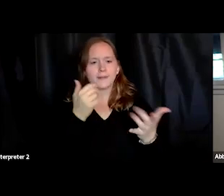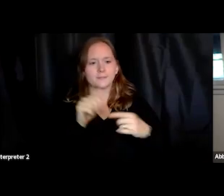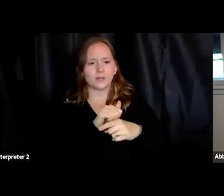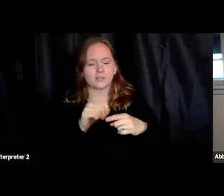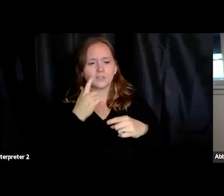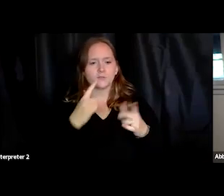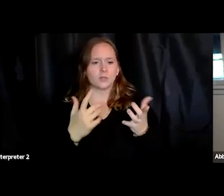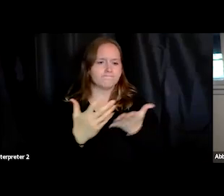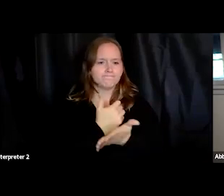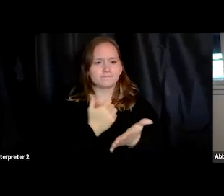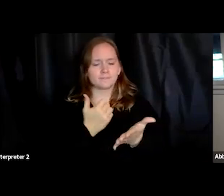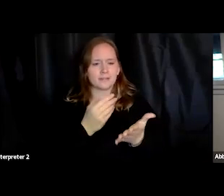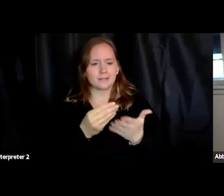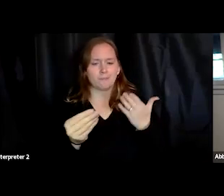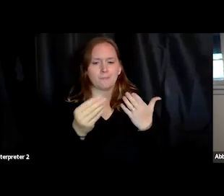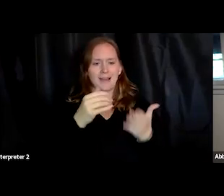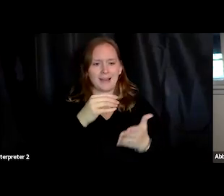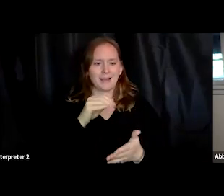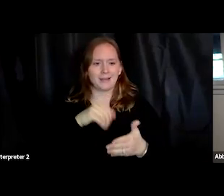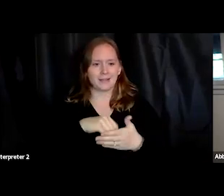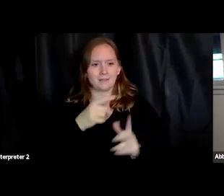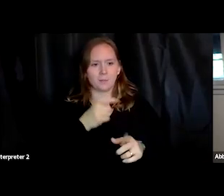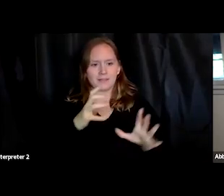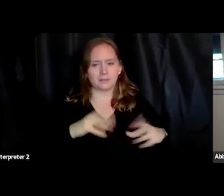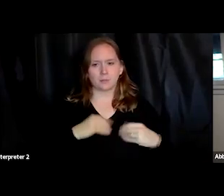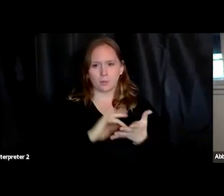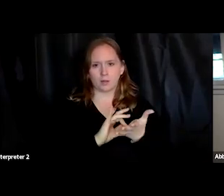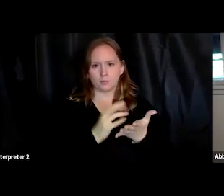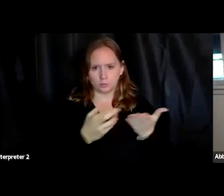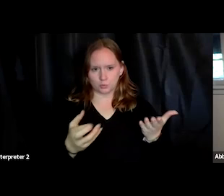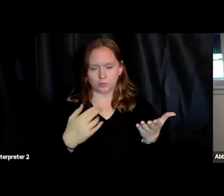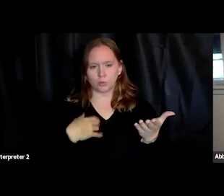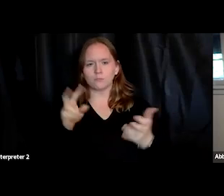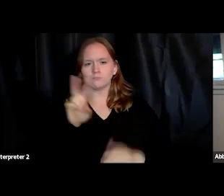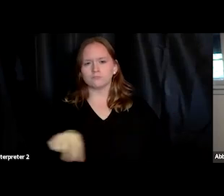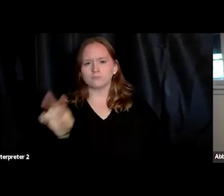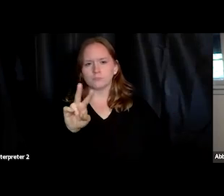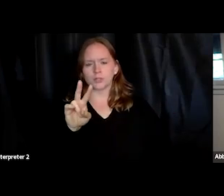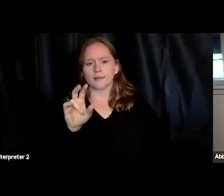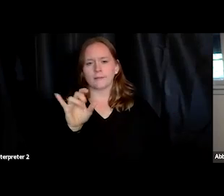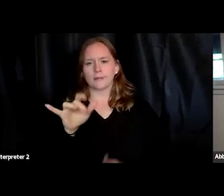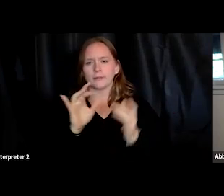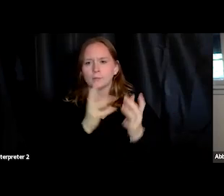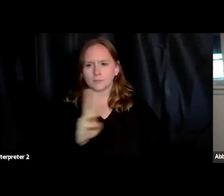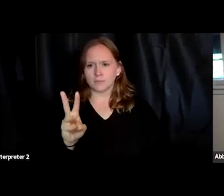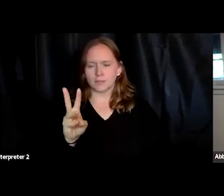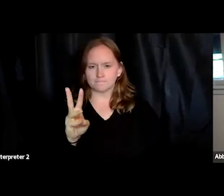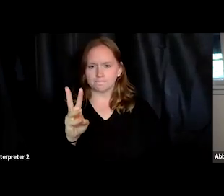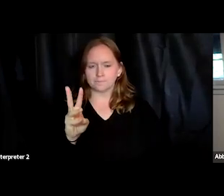So I'm adding to the chat, Social Security's list of acceptable medical sources. And essentially, these medical providers